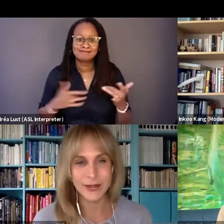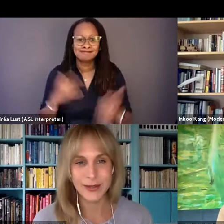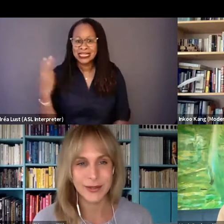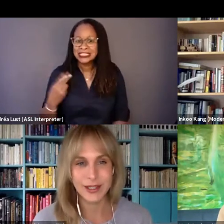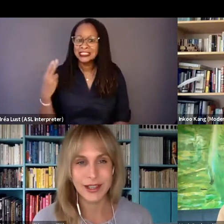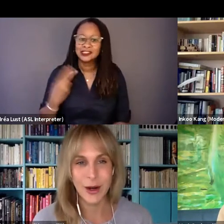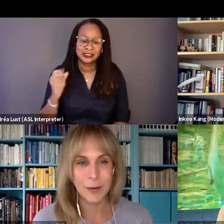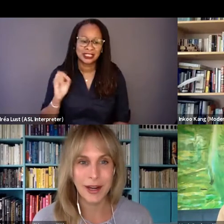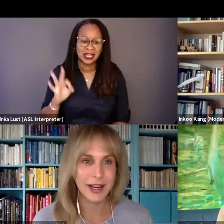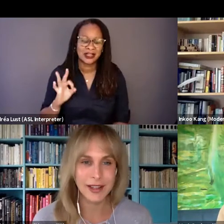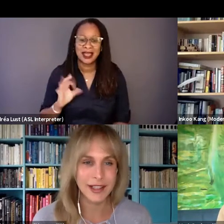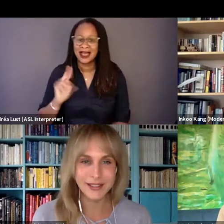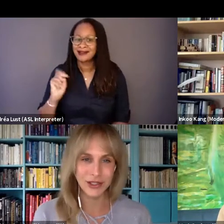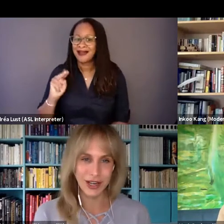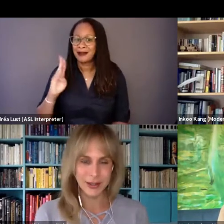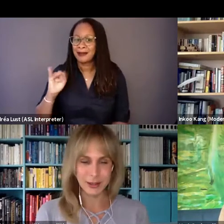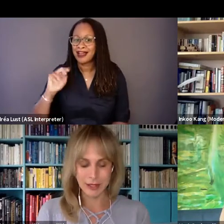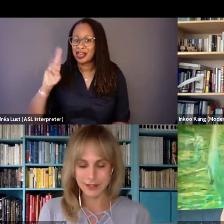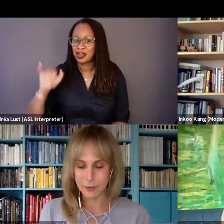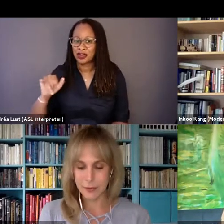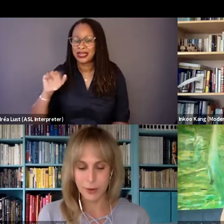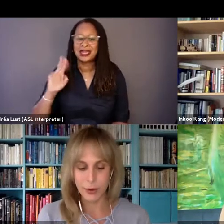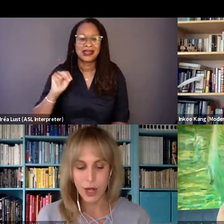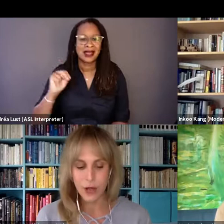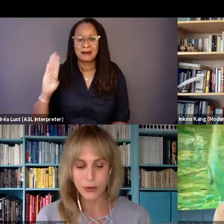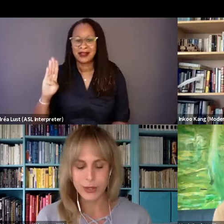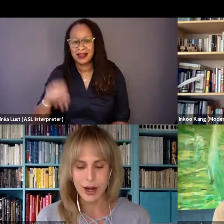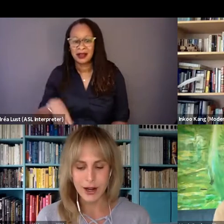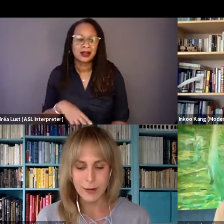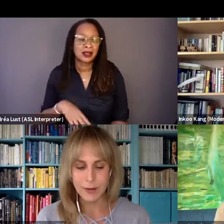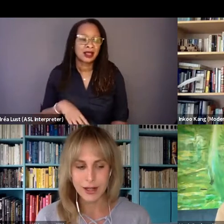of non-binary and gender expansive people through time.